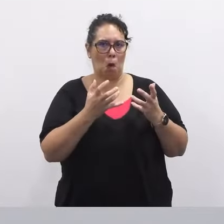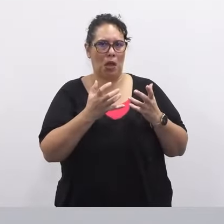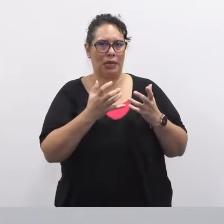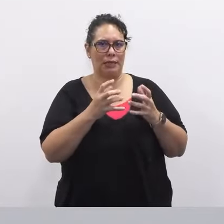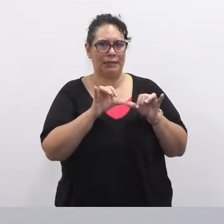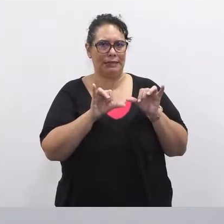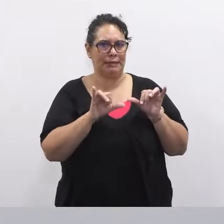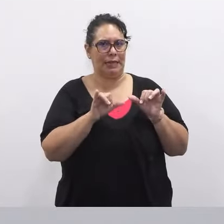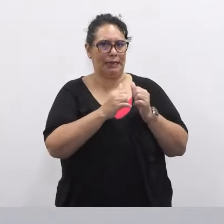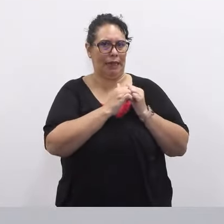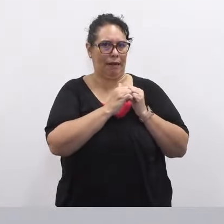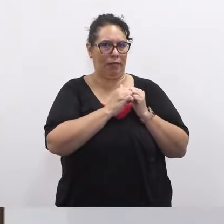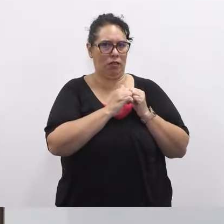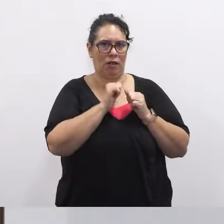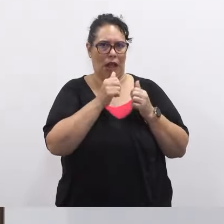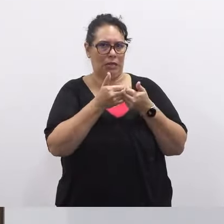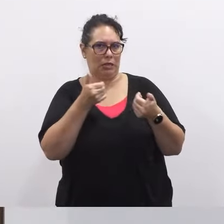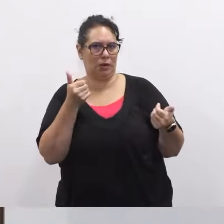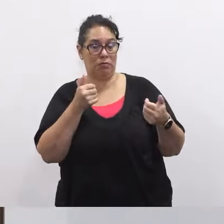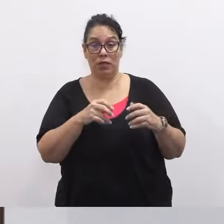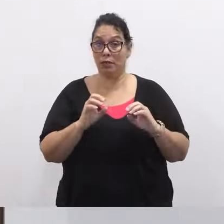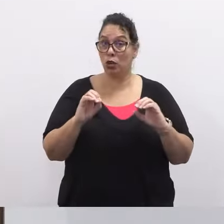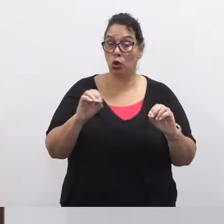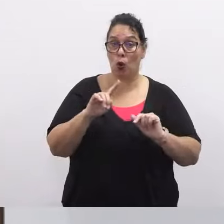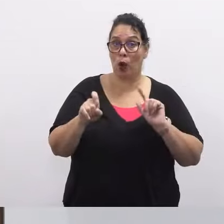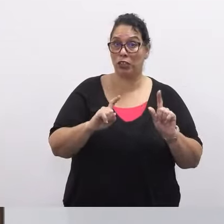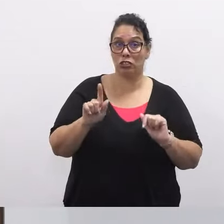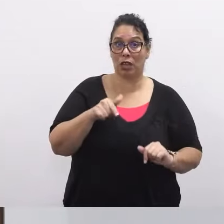Okay, so if there are no questions, I will turn it over to James